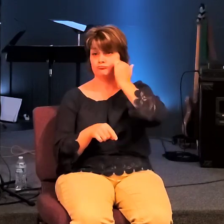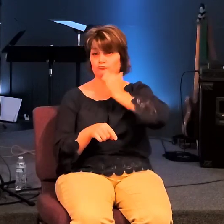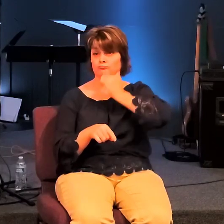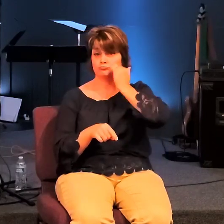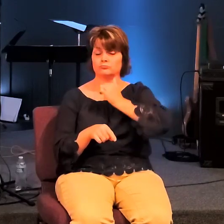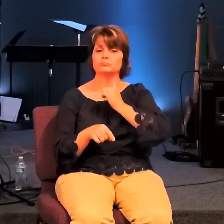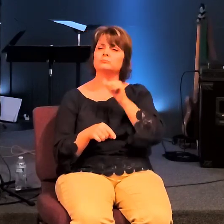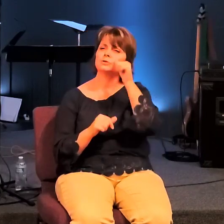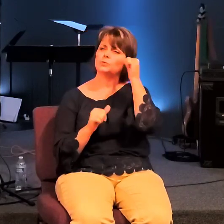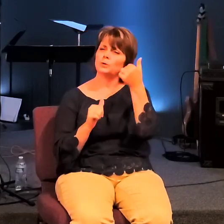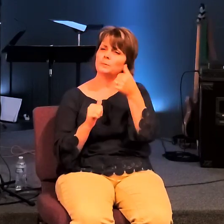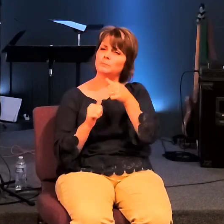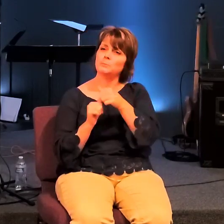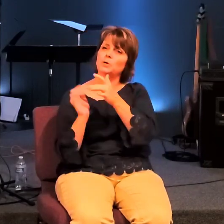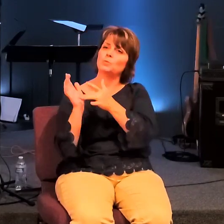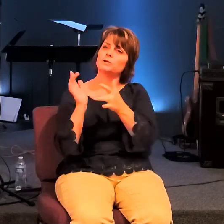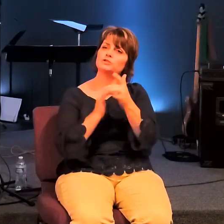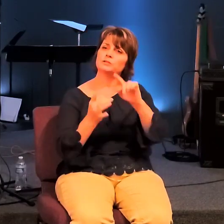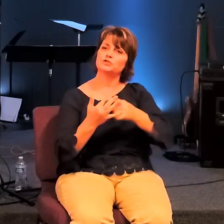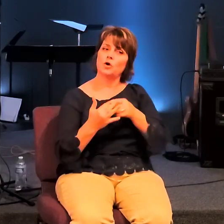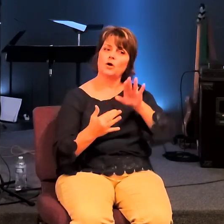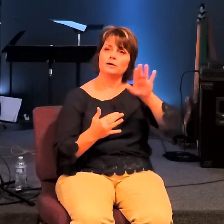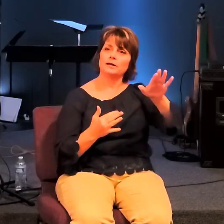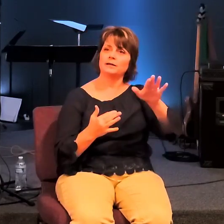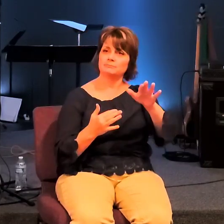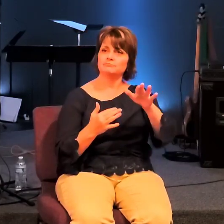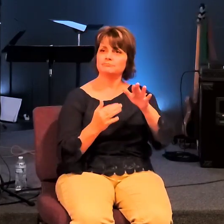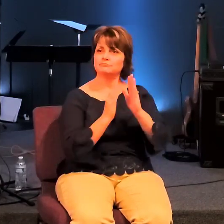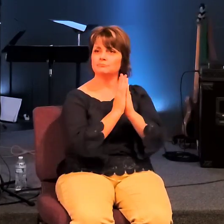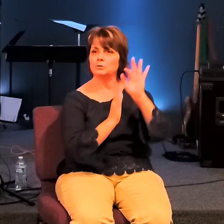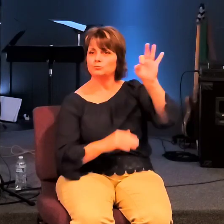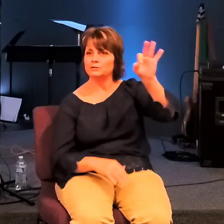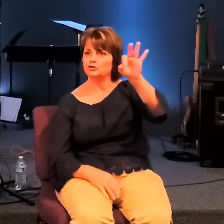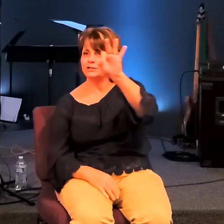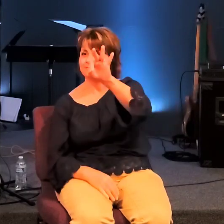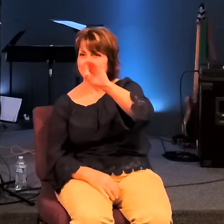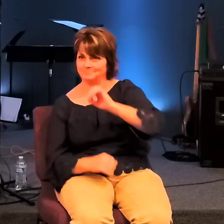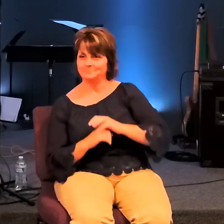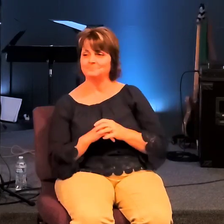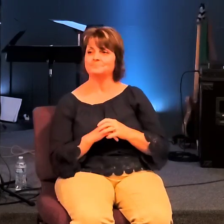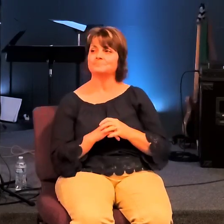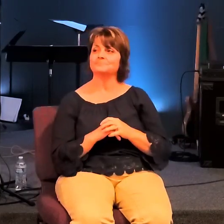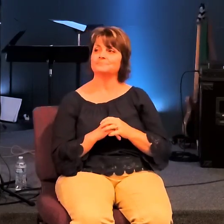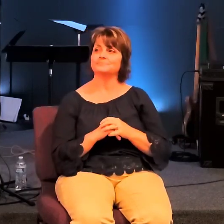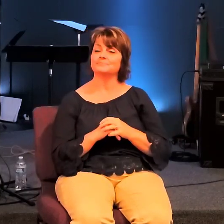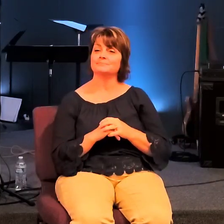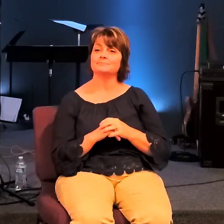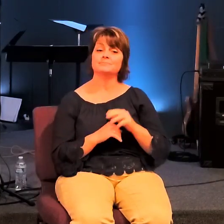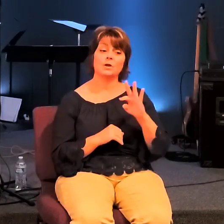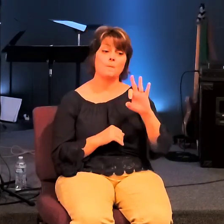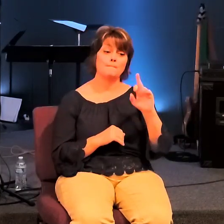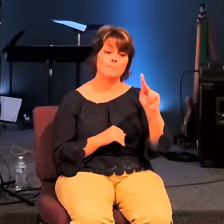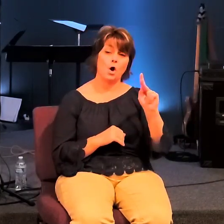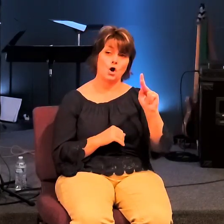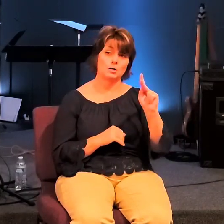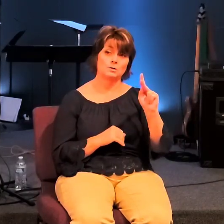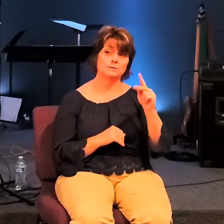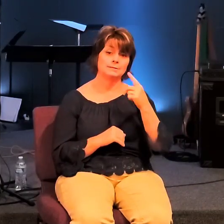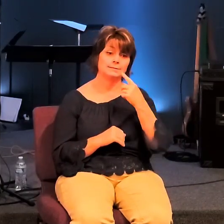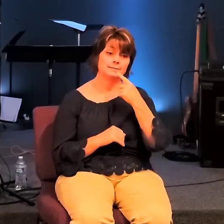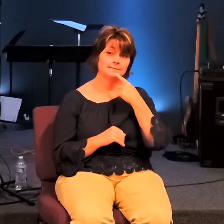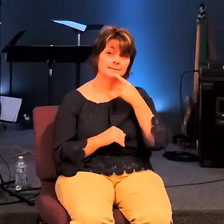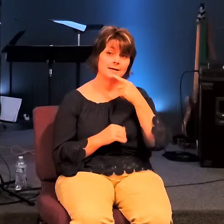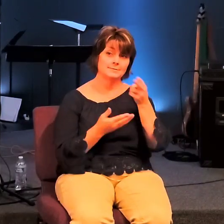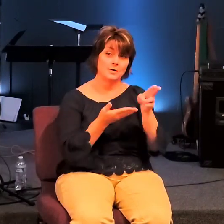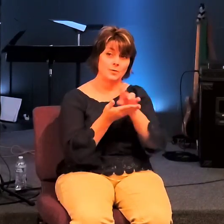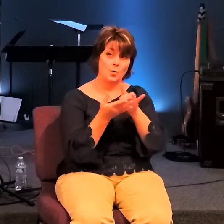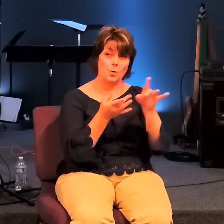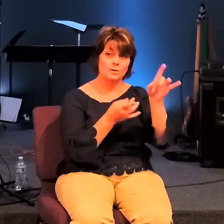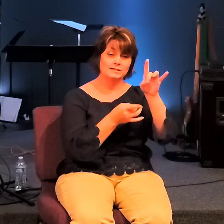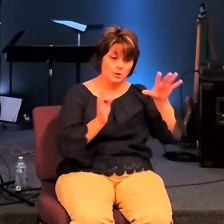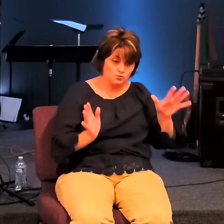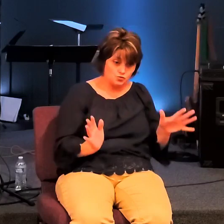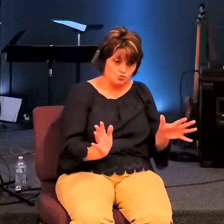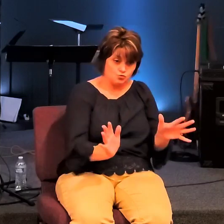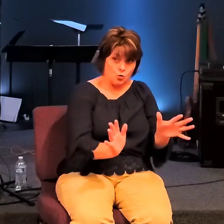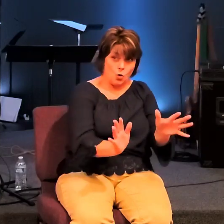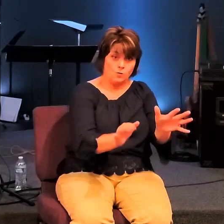whenever he began his ministry Mark says that the Holy Spirit drove Jesus into the wilderness